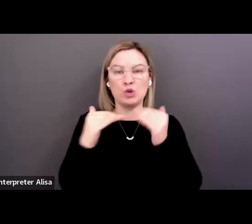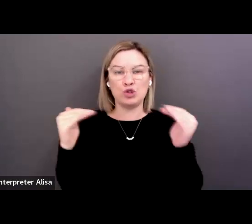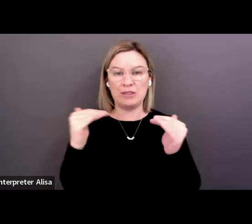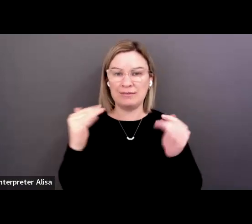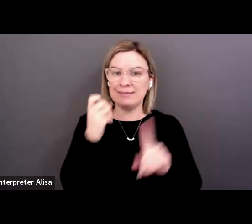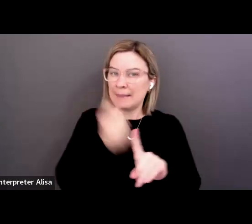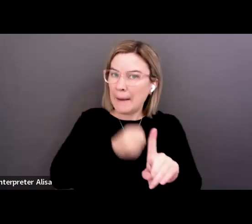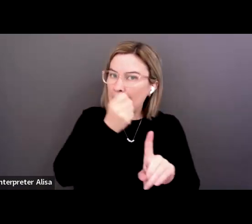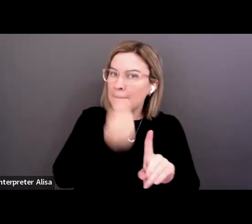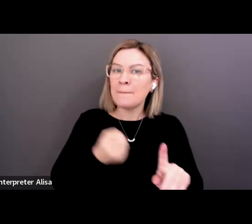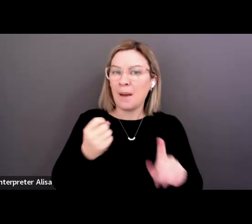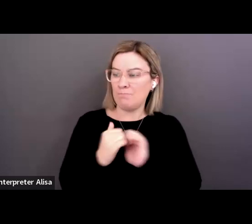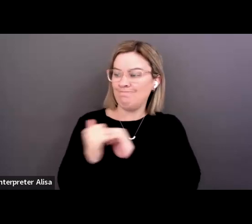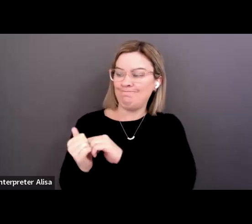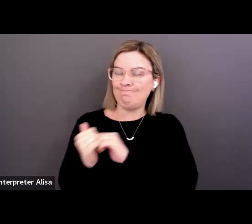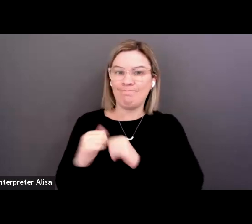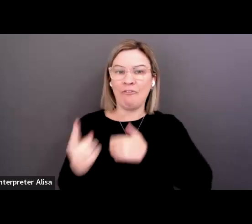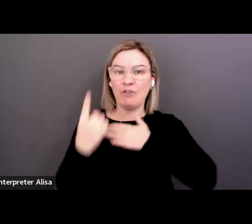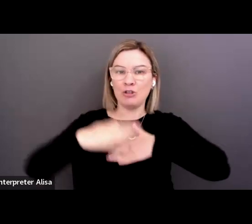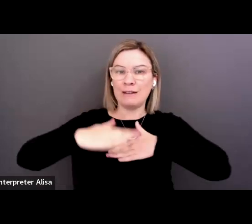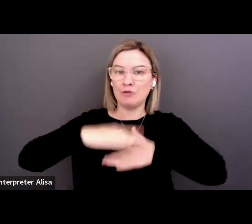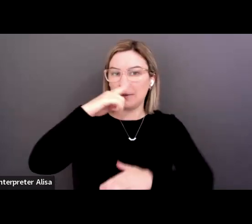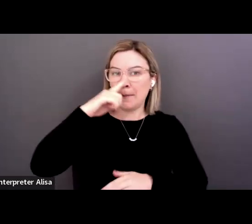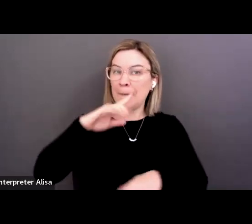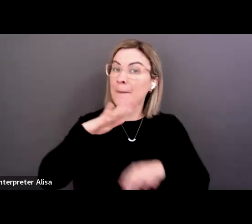also worked a lot as a community organiser, particularly on